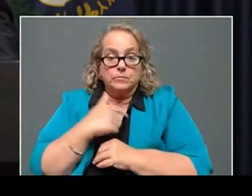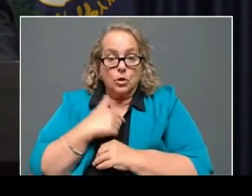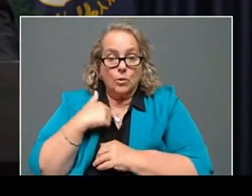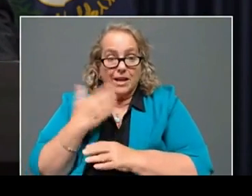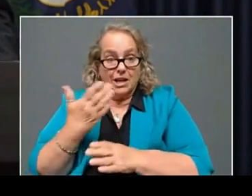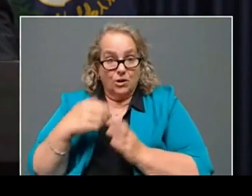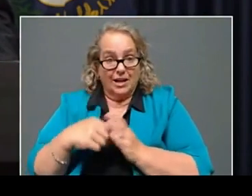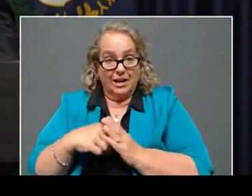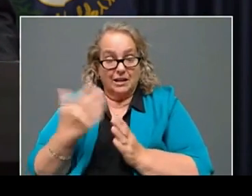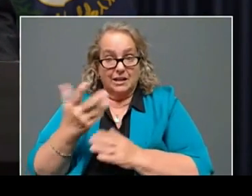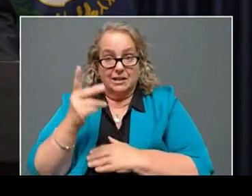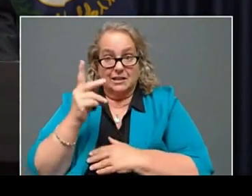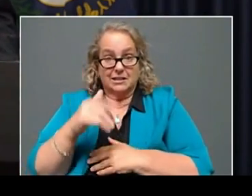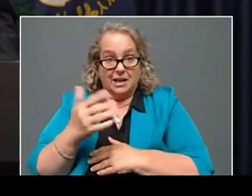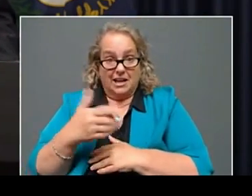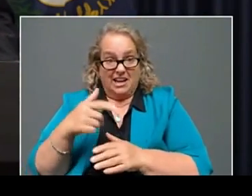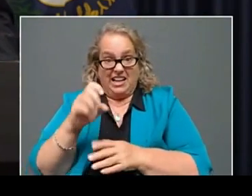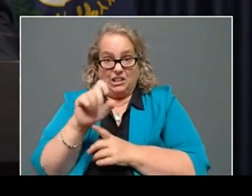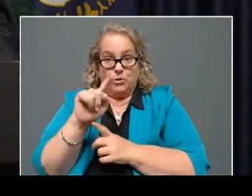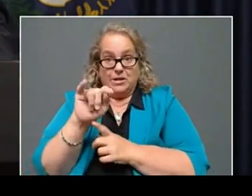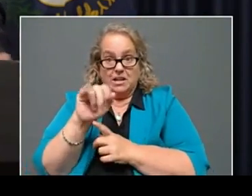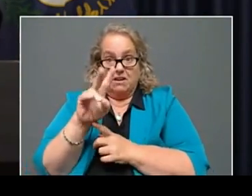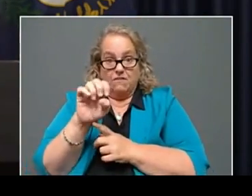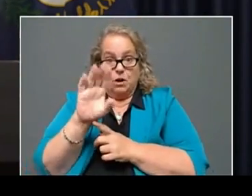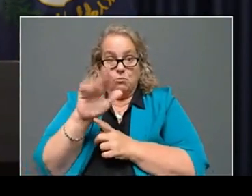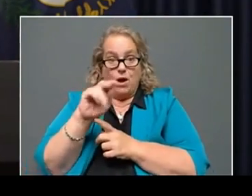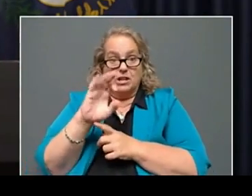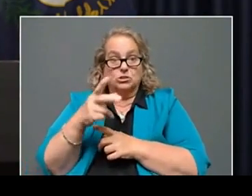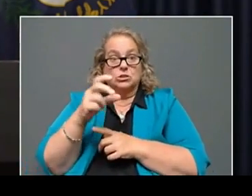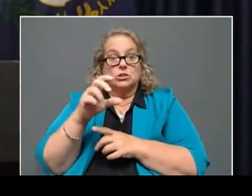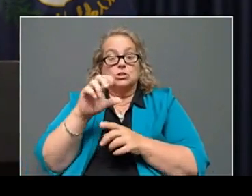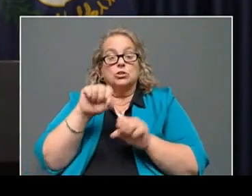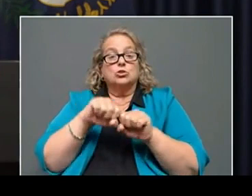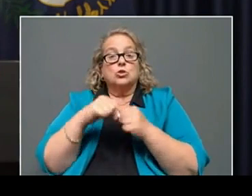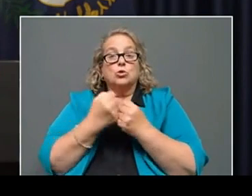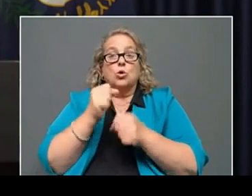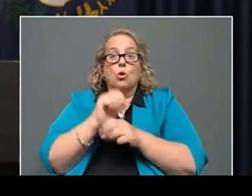one of our social workers for CHF s crystal Willis and a car accident this